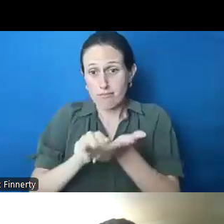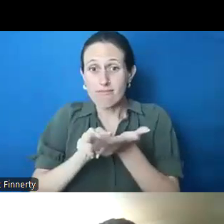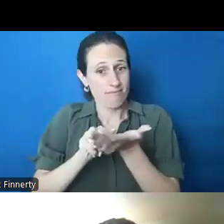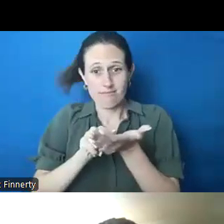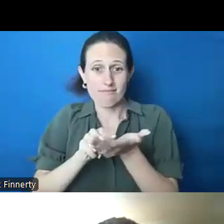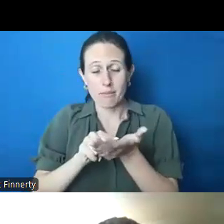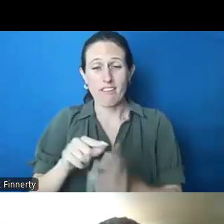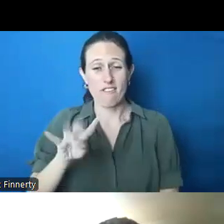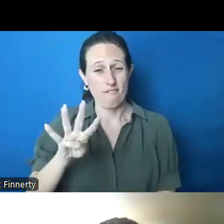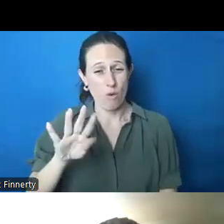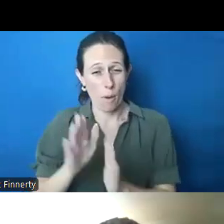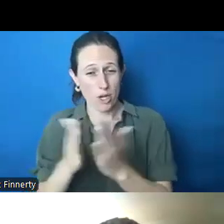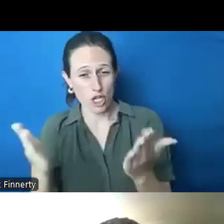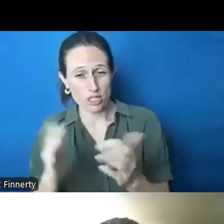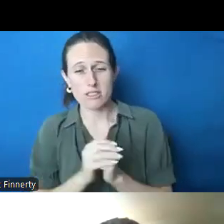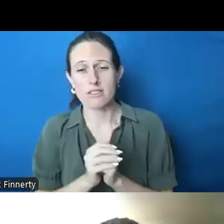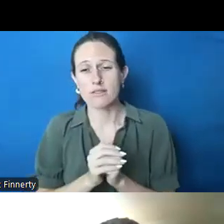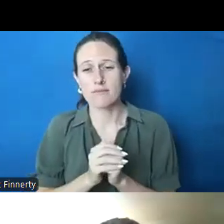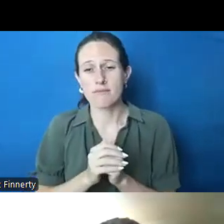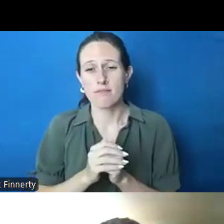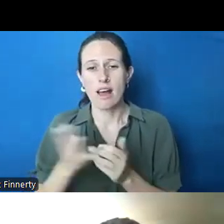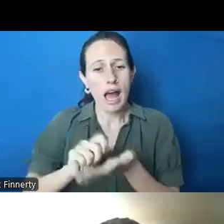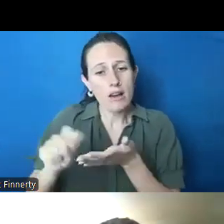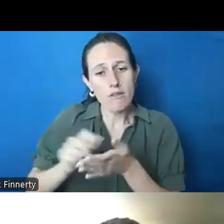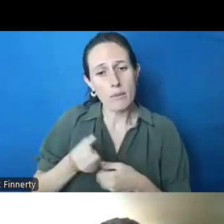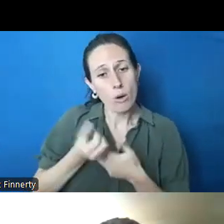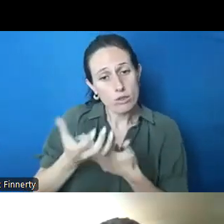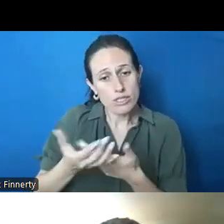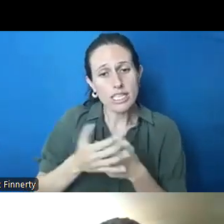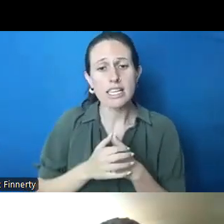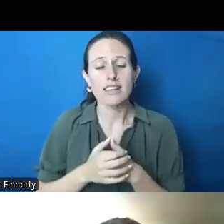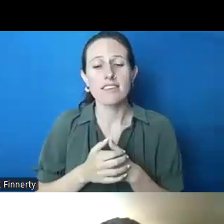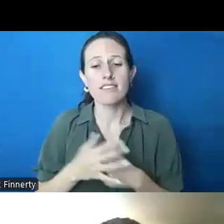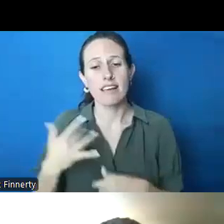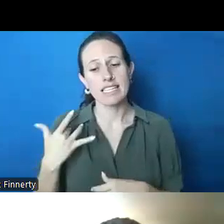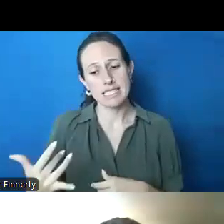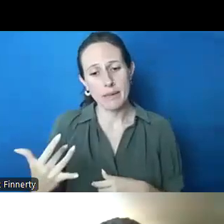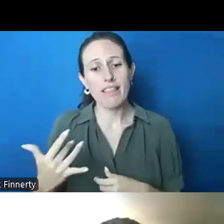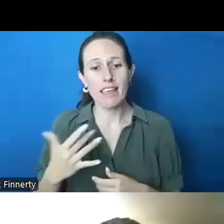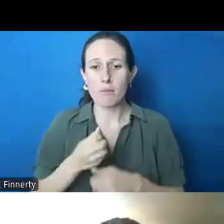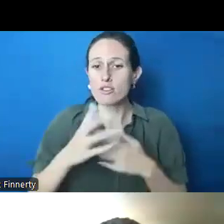of my poetry is about challenges are sometimes